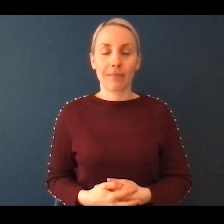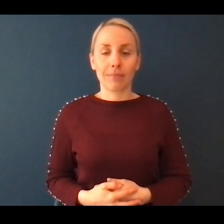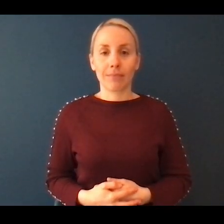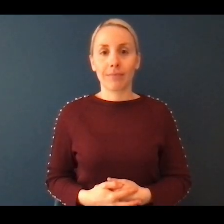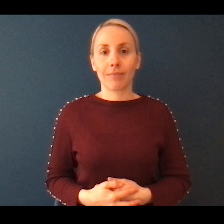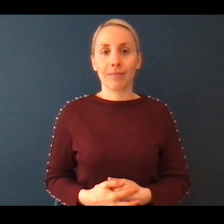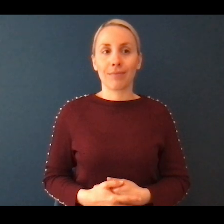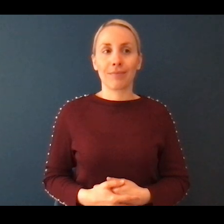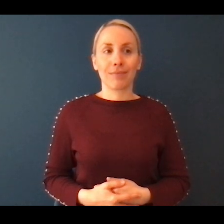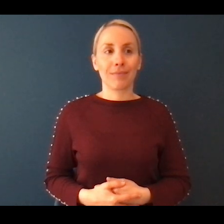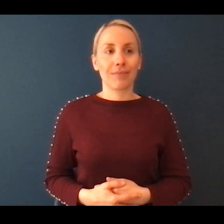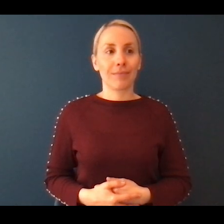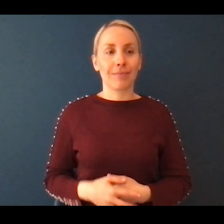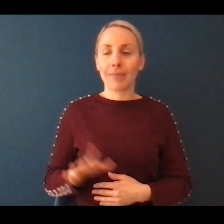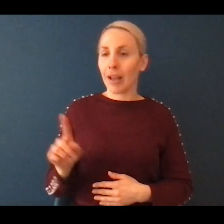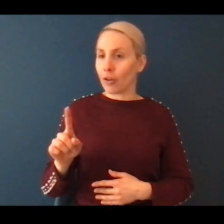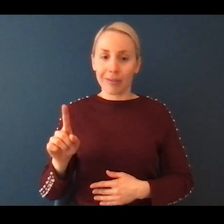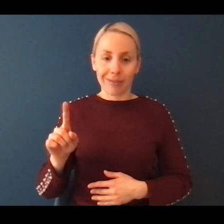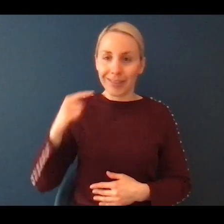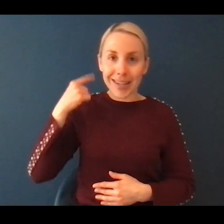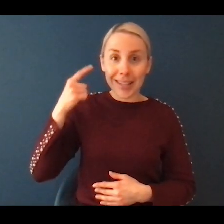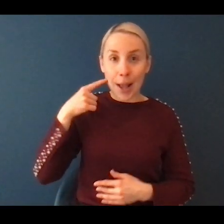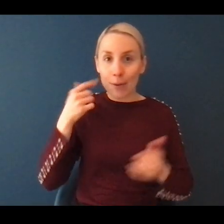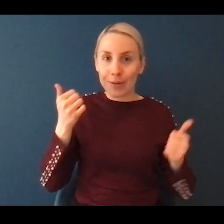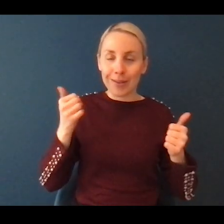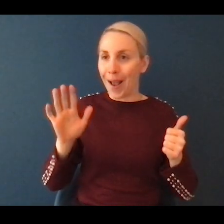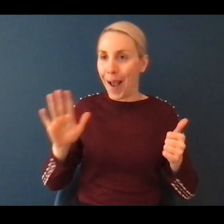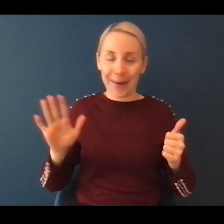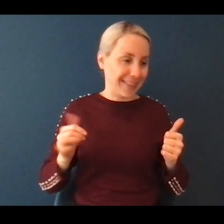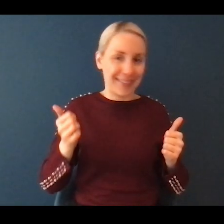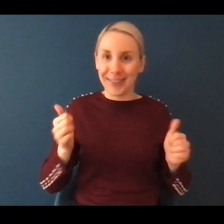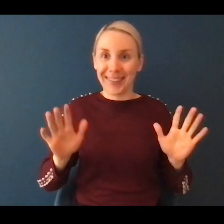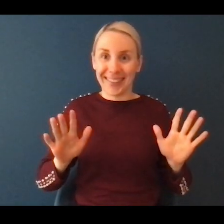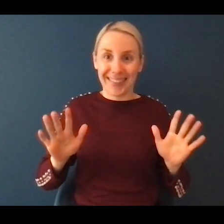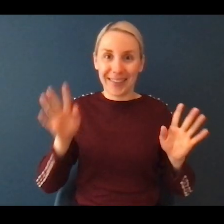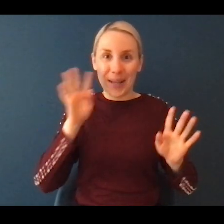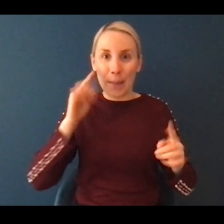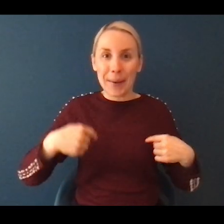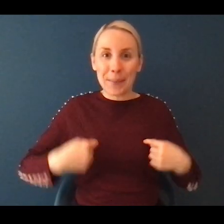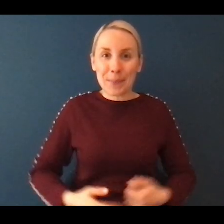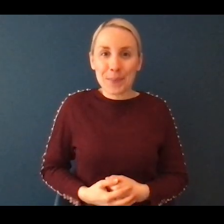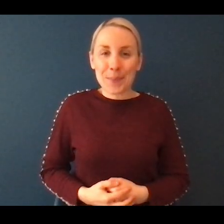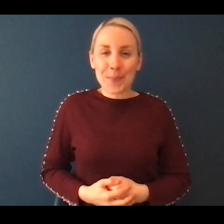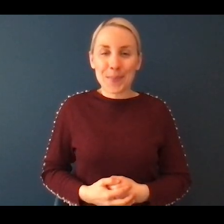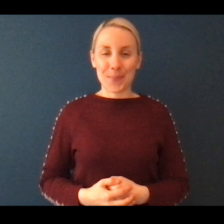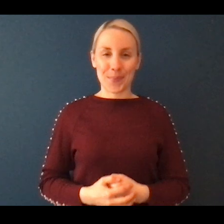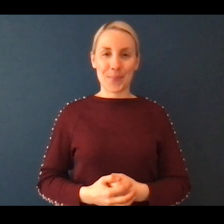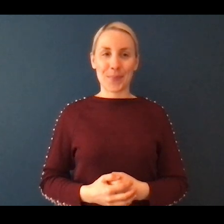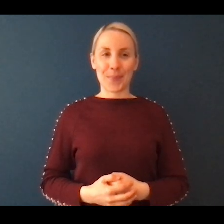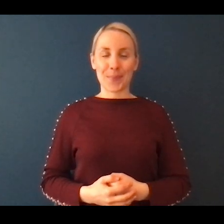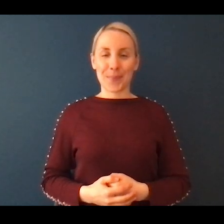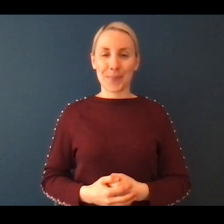so hold on am I on mute no um good so for me it was a really interesting time because